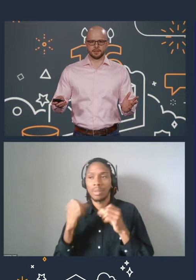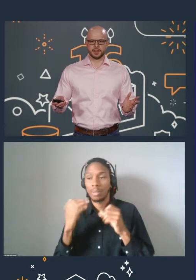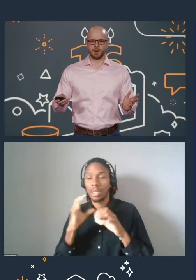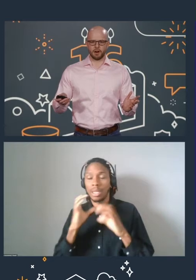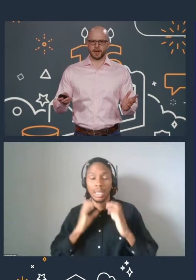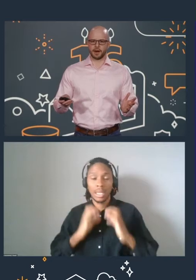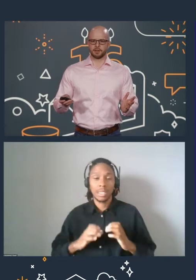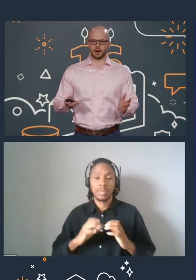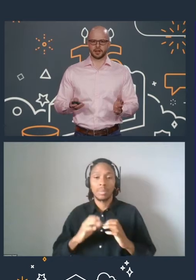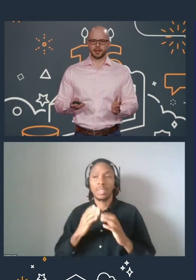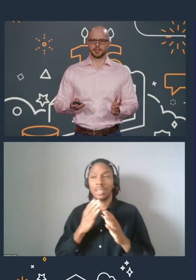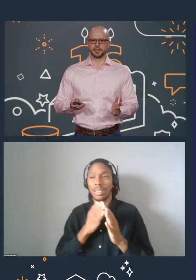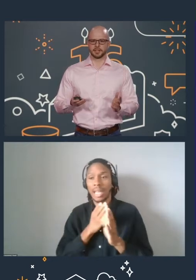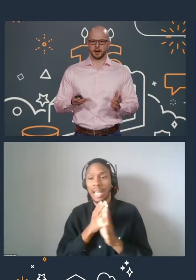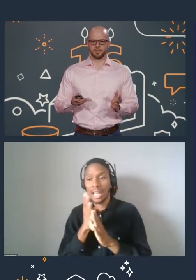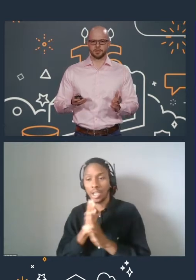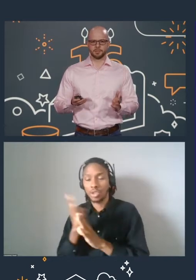they all have archiving in common.